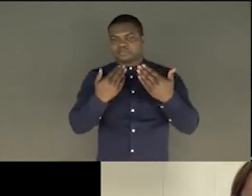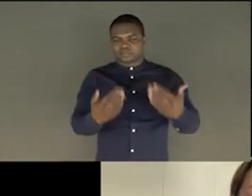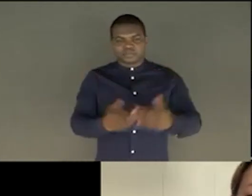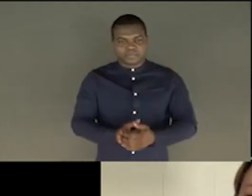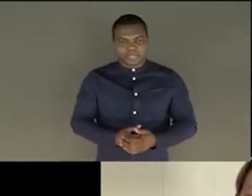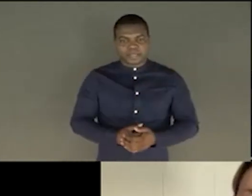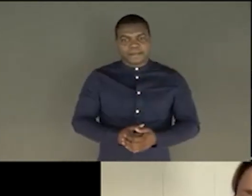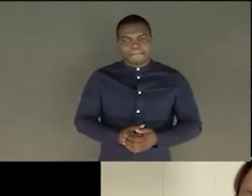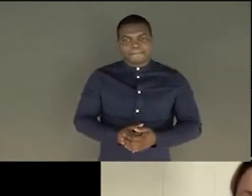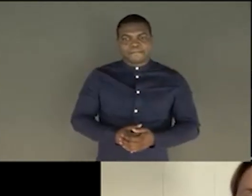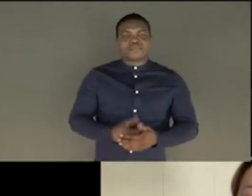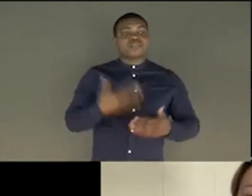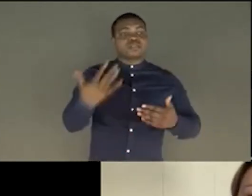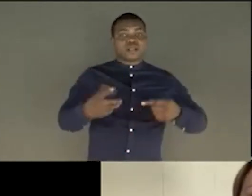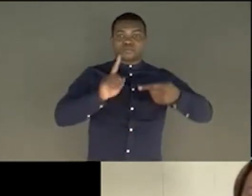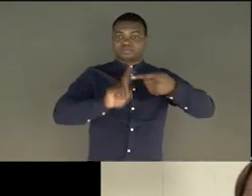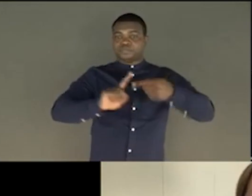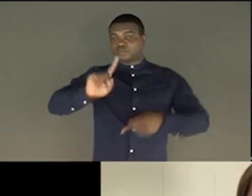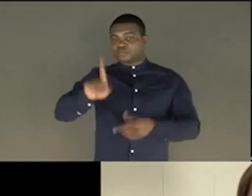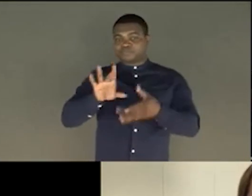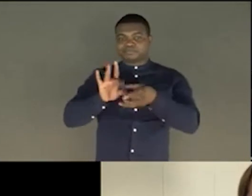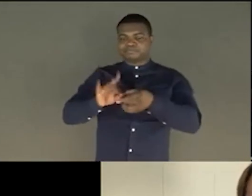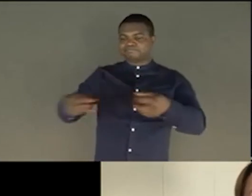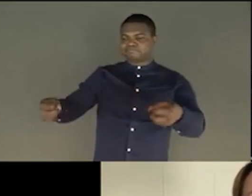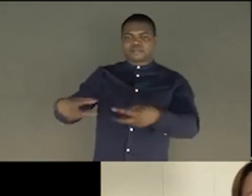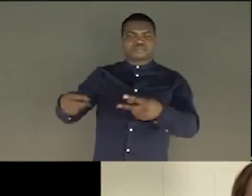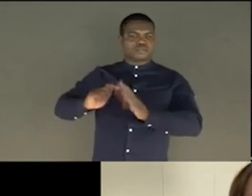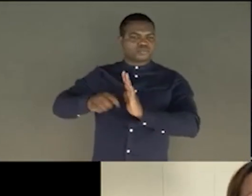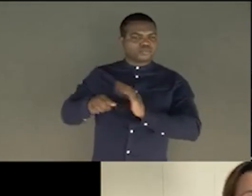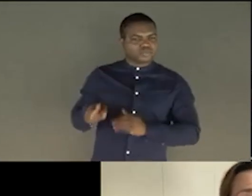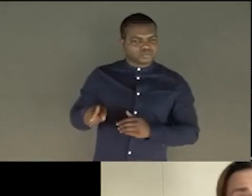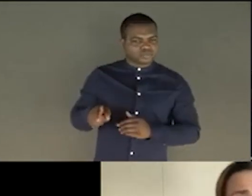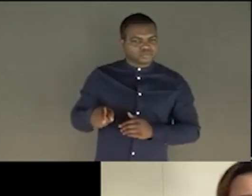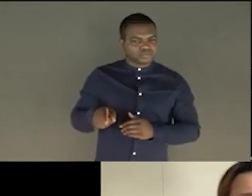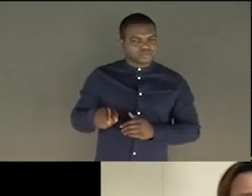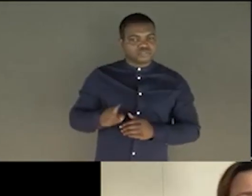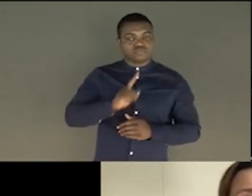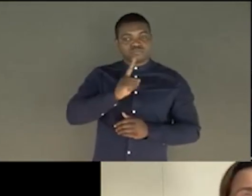And I think the idea here is that the auto captions are not good enough. And I agree with that.